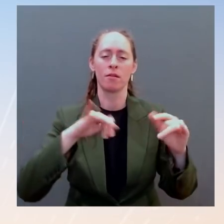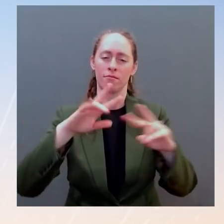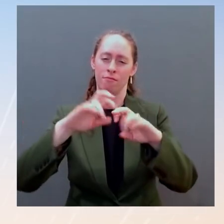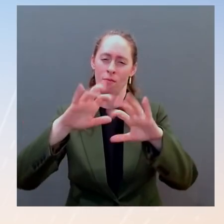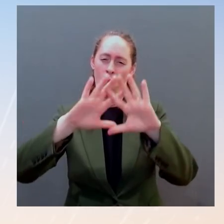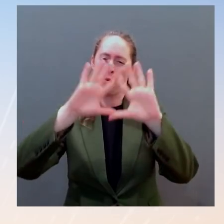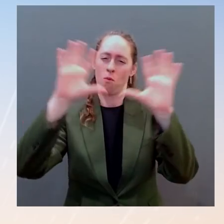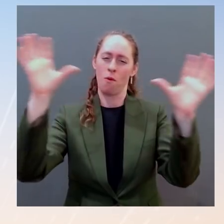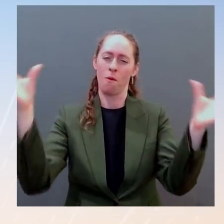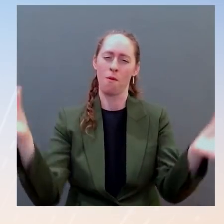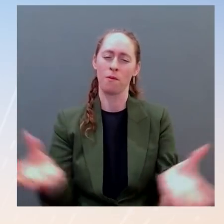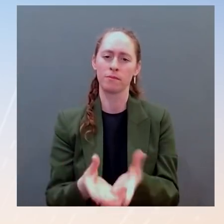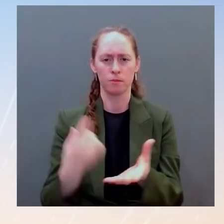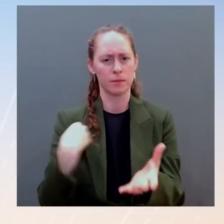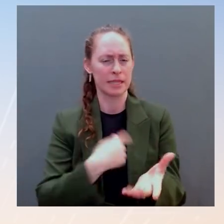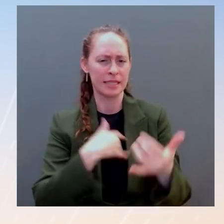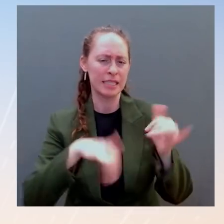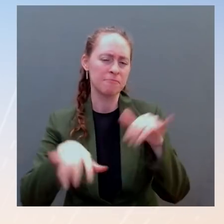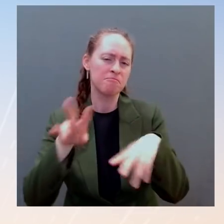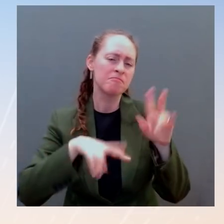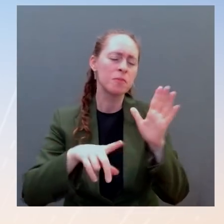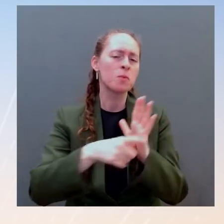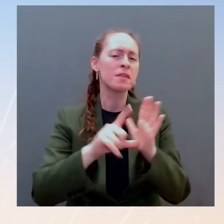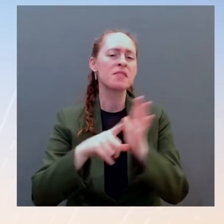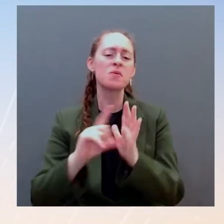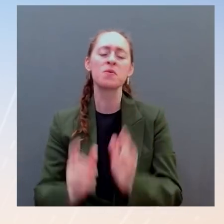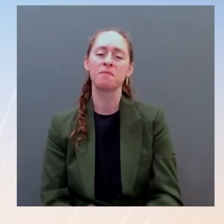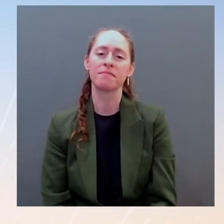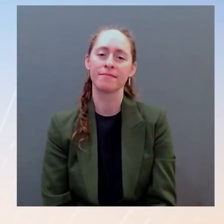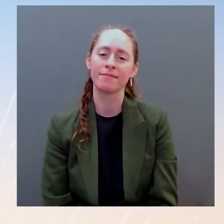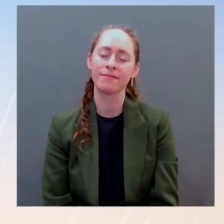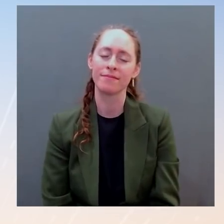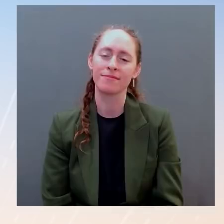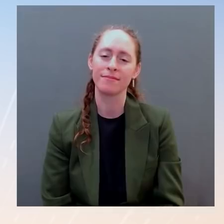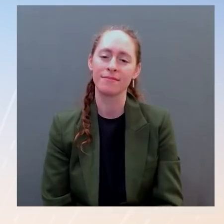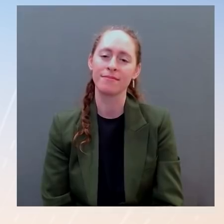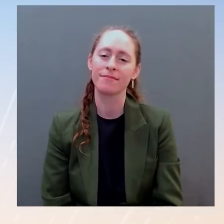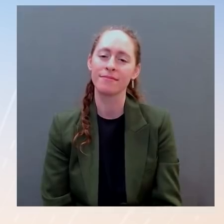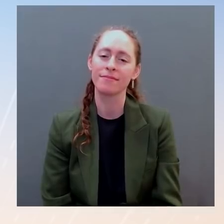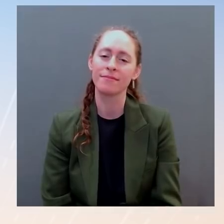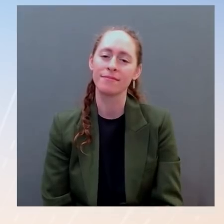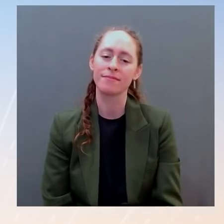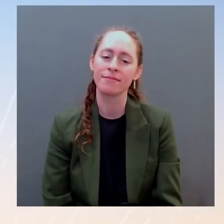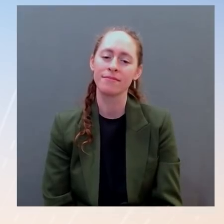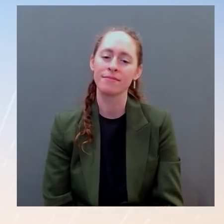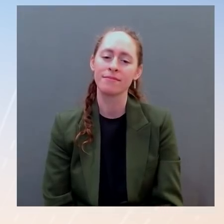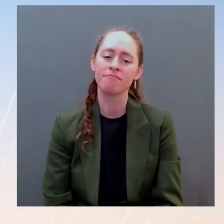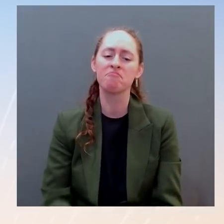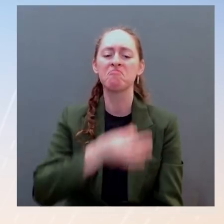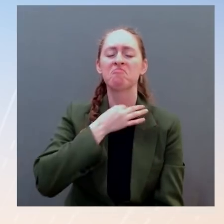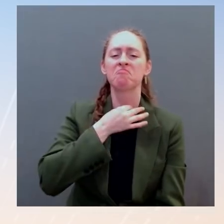The Press: And then, just a real quick one on Putin. So, the sanctions that have been imposed -- and I realize they're quite sweeping and large,